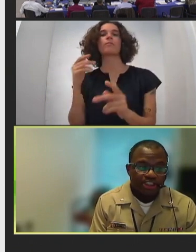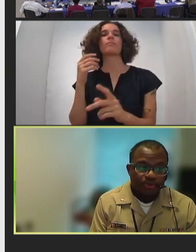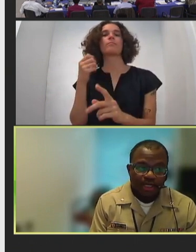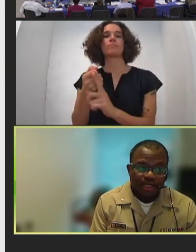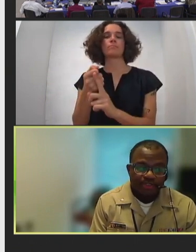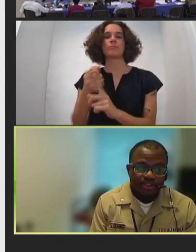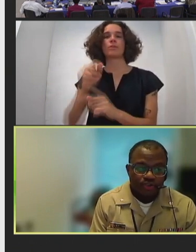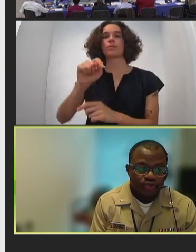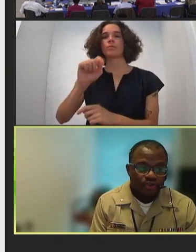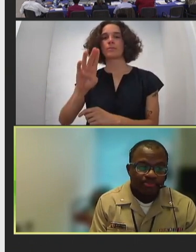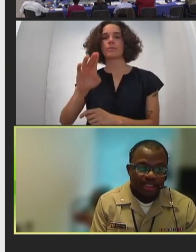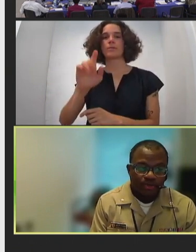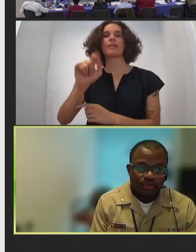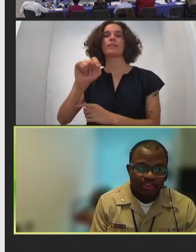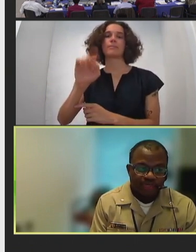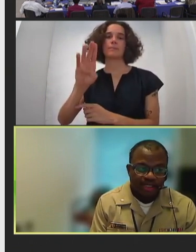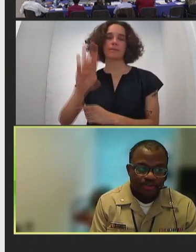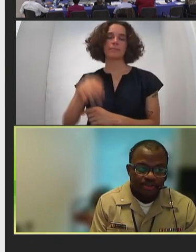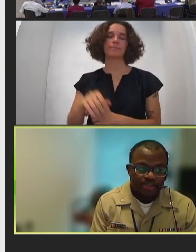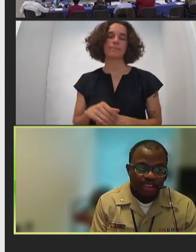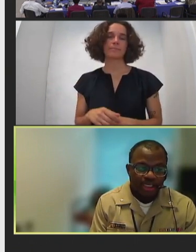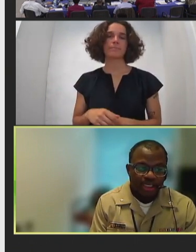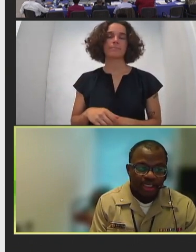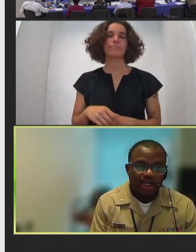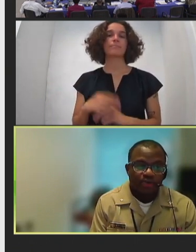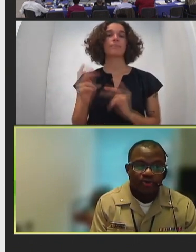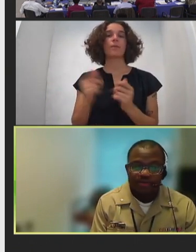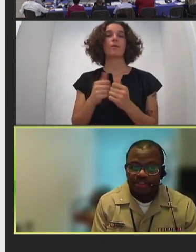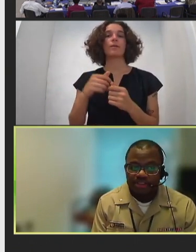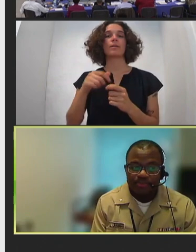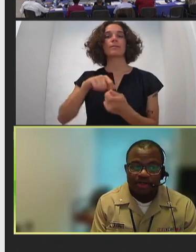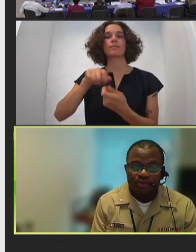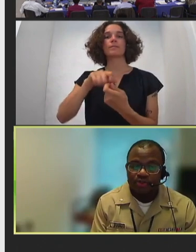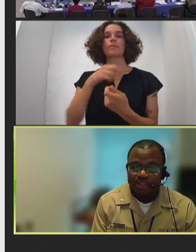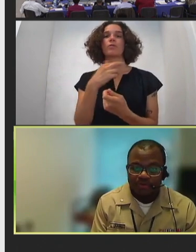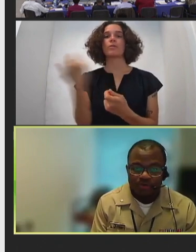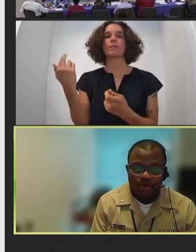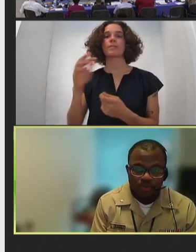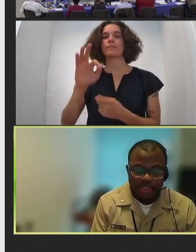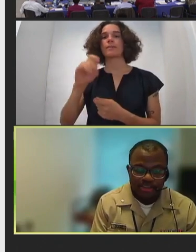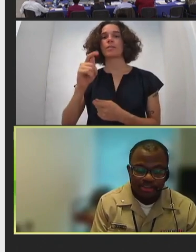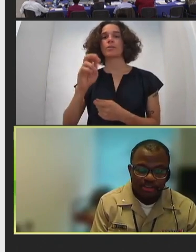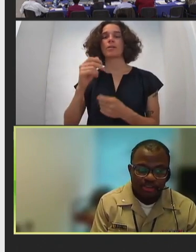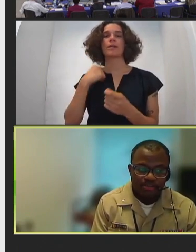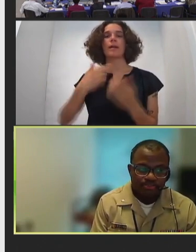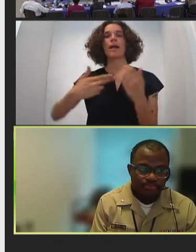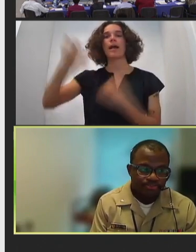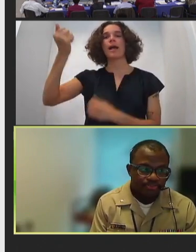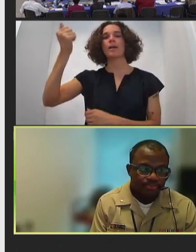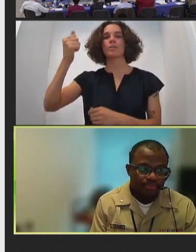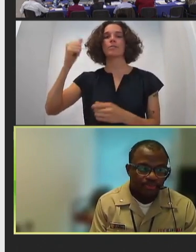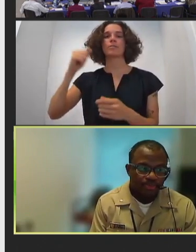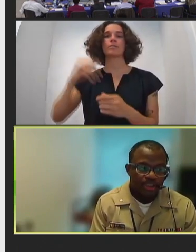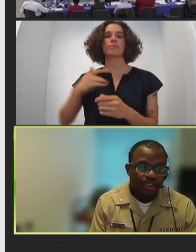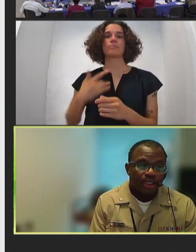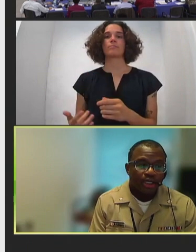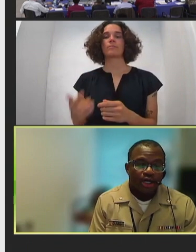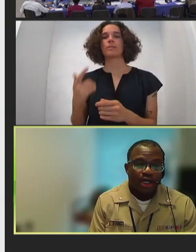demographic, social, and medical risk factors have higher prevalence compared with the overall rates.